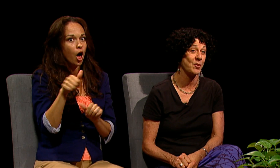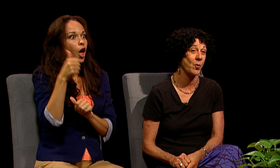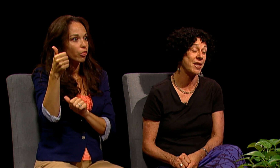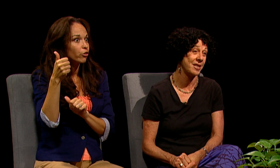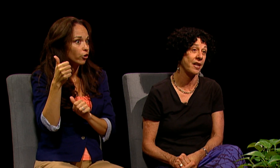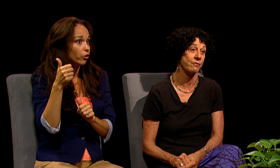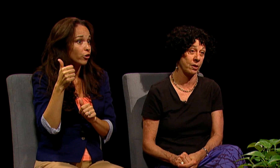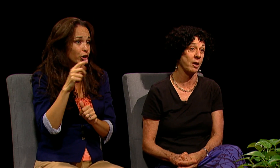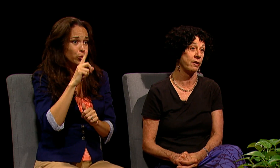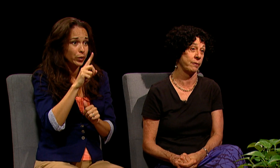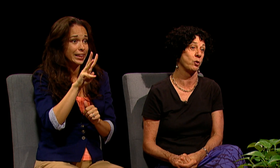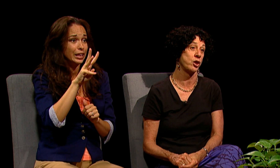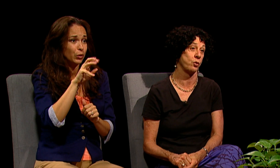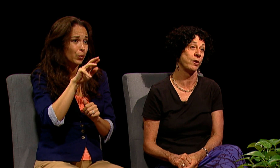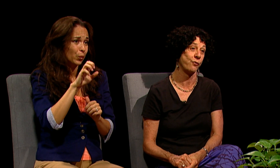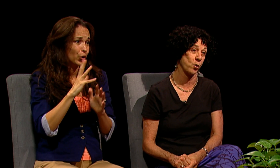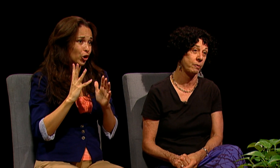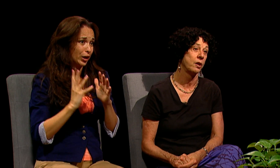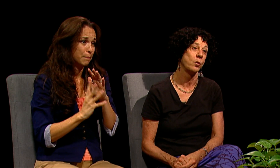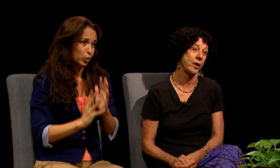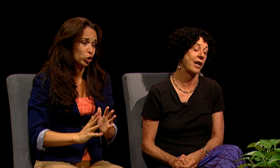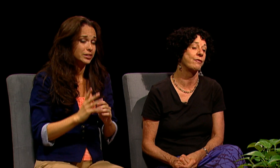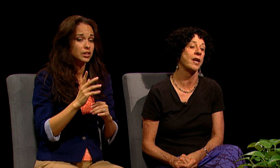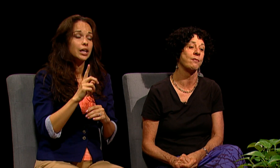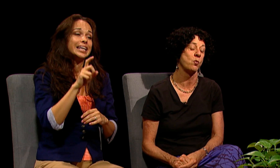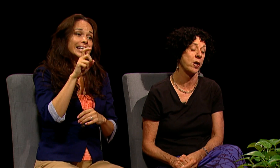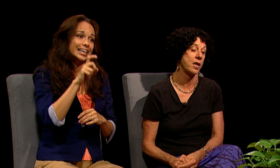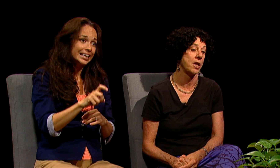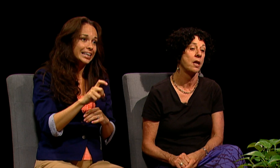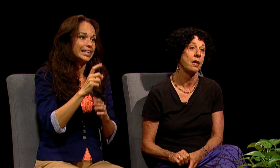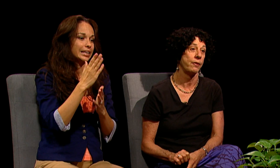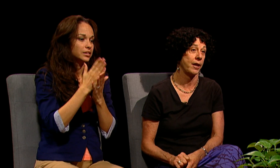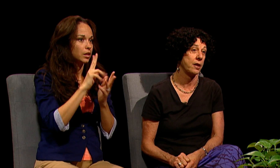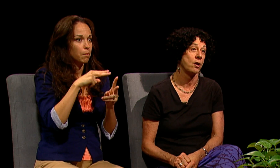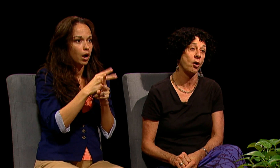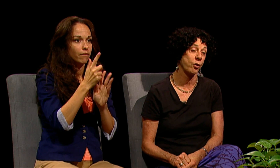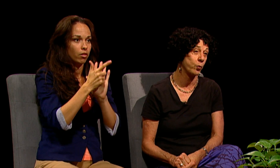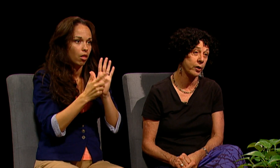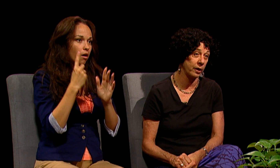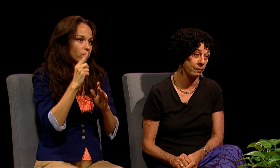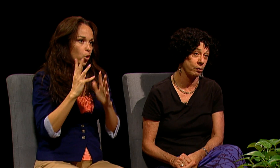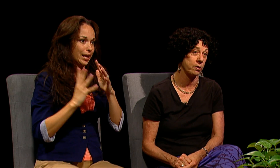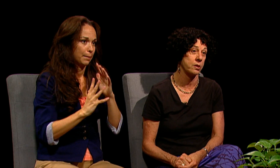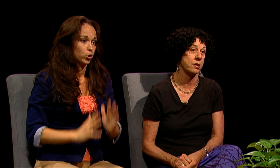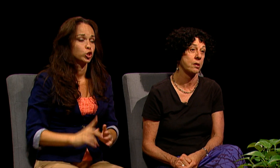WE NEED TO HAVE SOME KIND OF IMMIGRATION REFORM. WE HAVE TO HAVE A WAY THAT HARDWORKING IMMIGRANTS